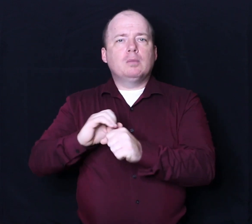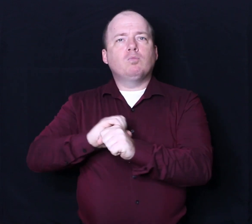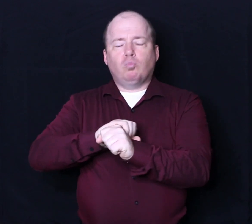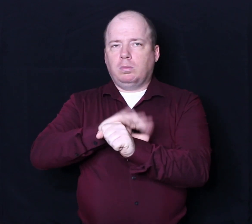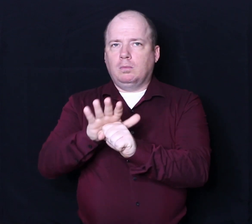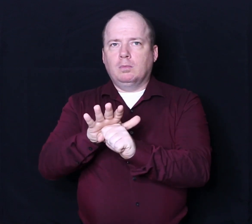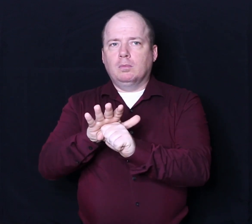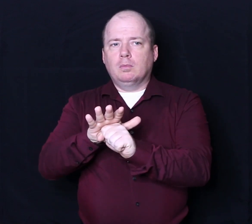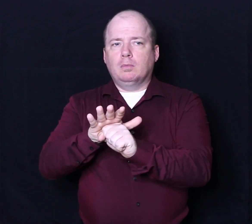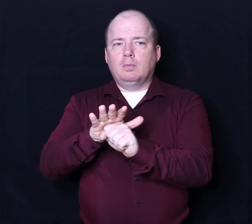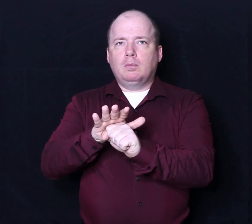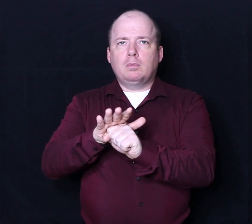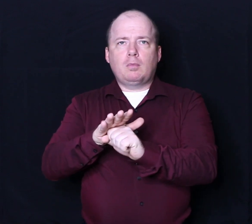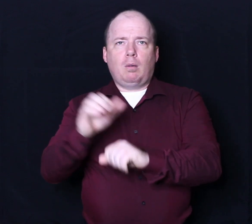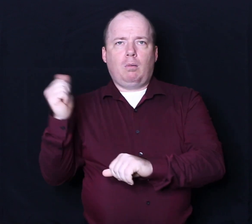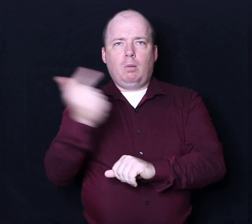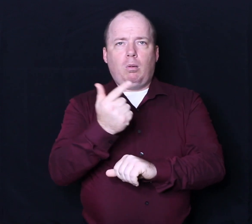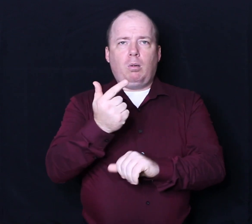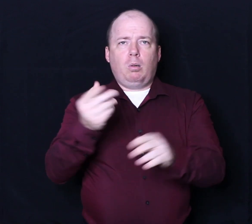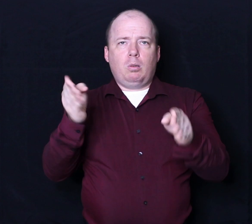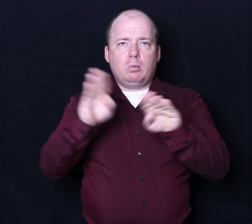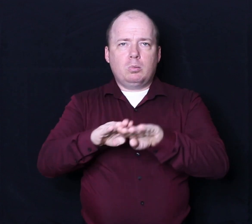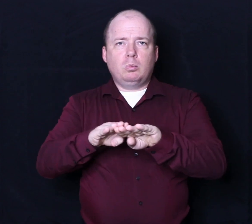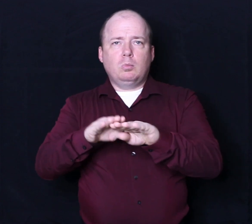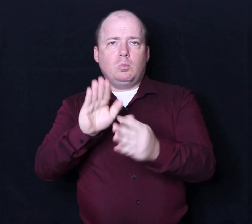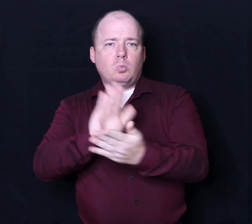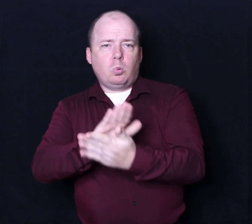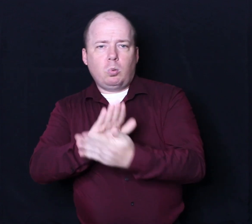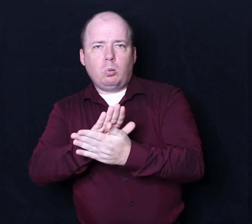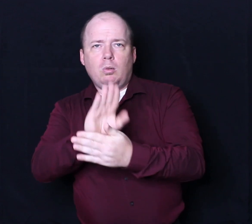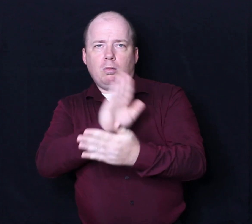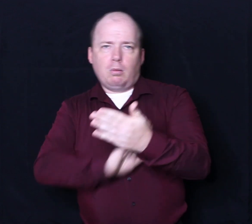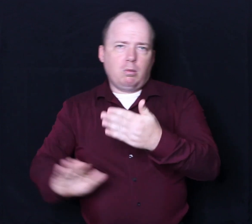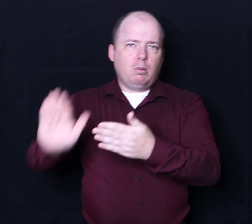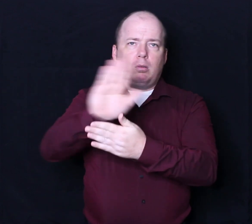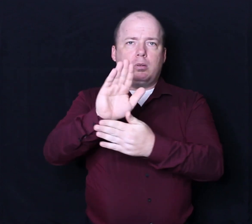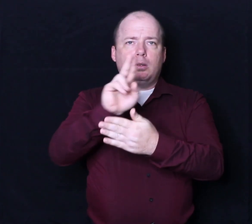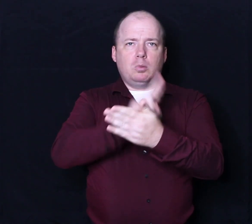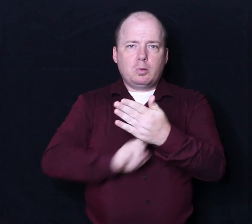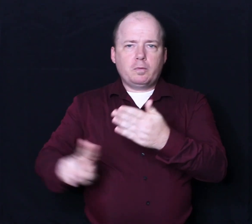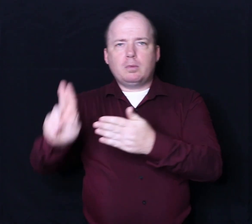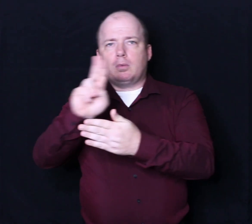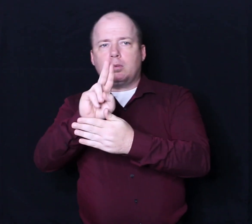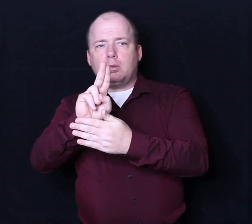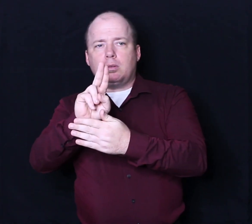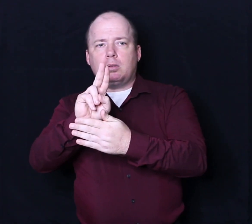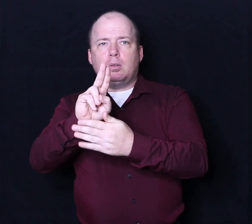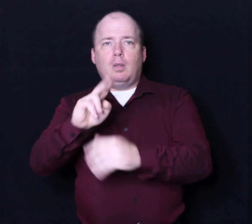Because of coronavirus, schools, local colleges and universities,